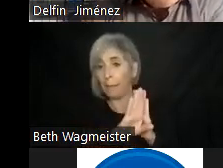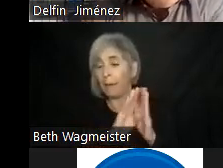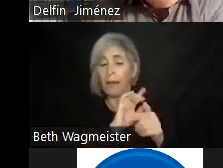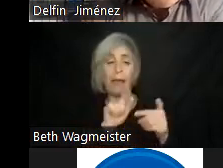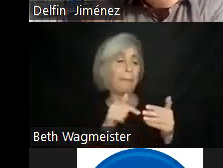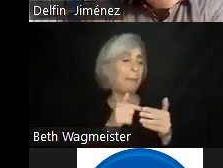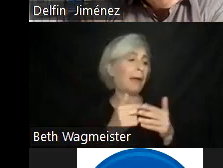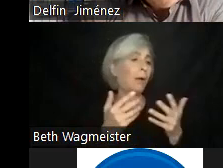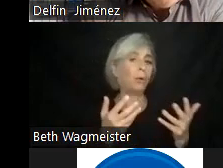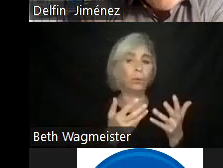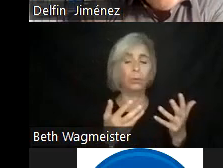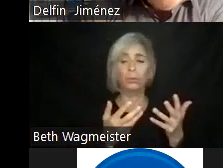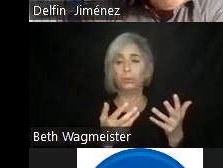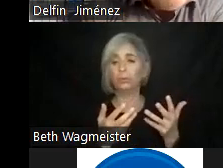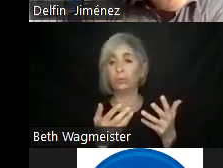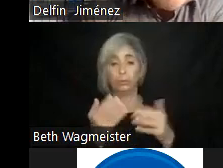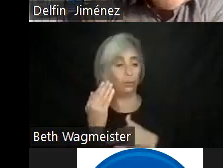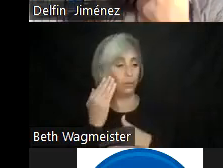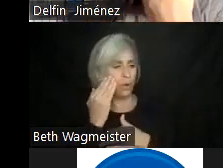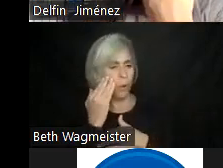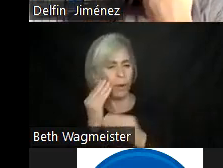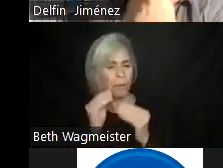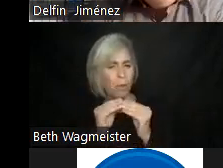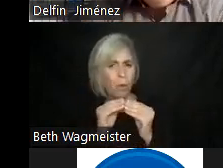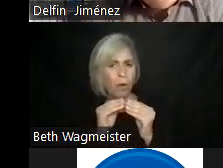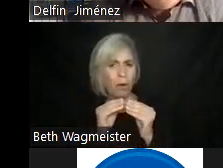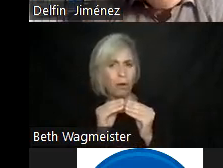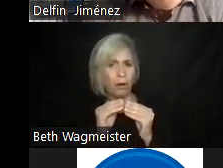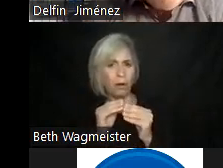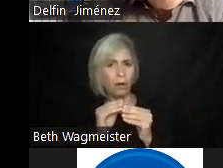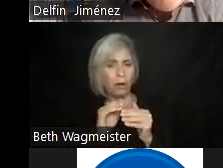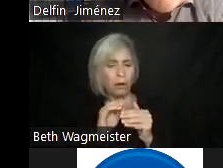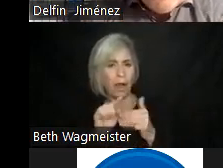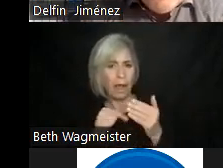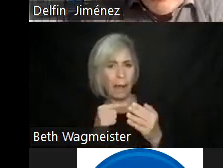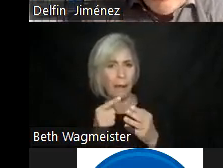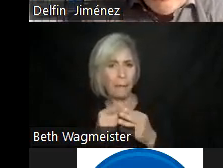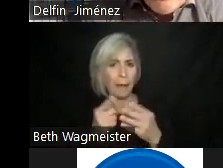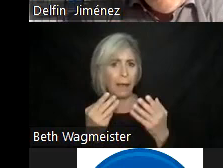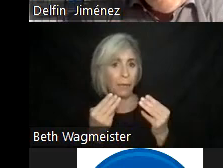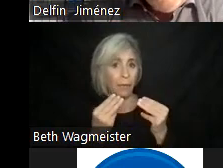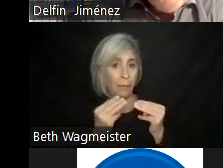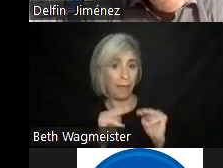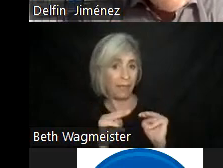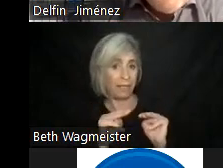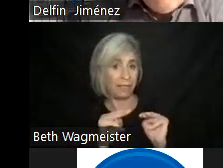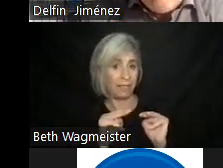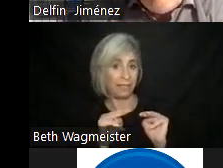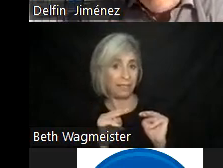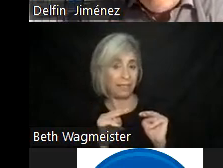to know more the time about the new methods to determining values.